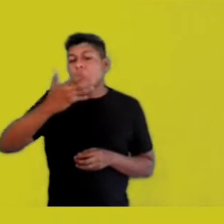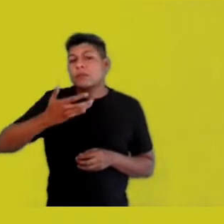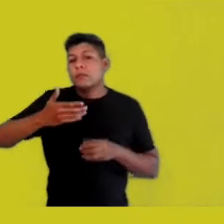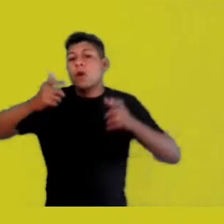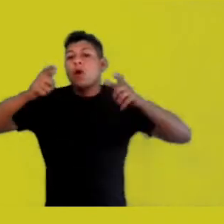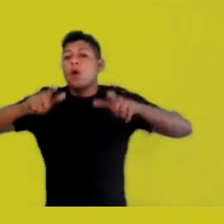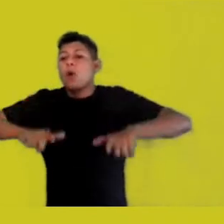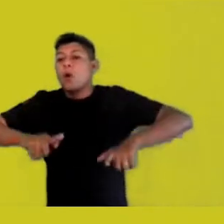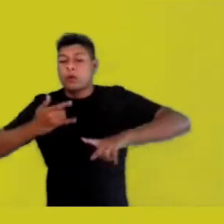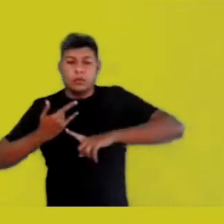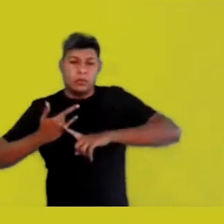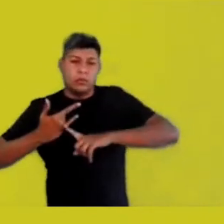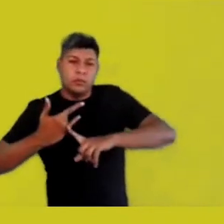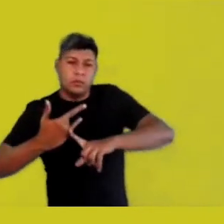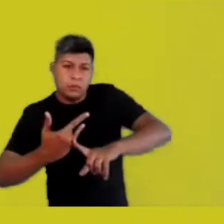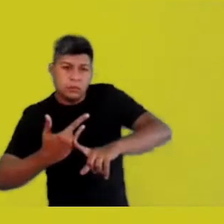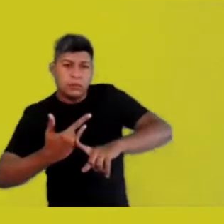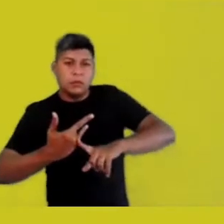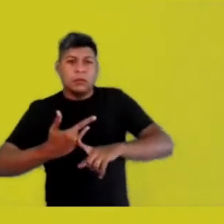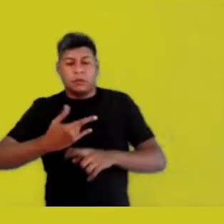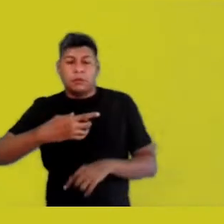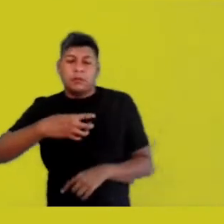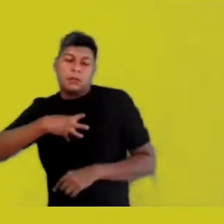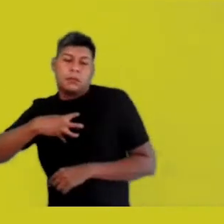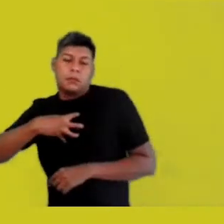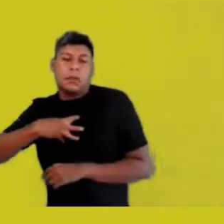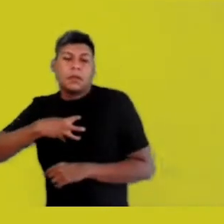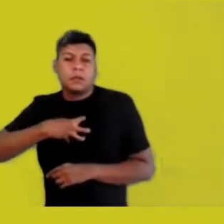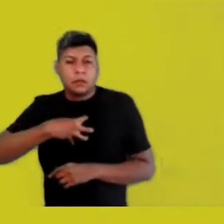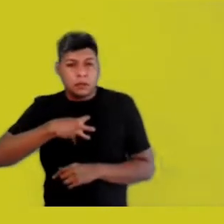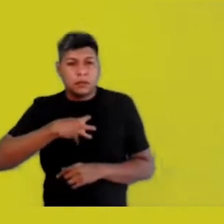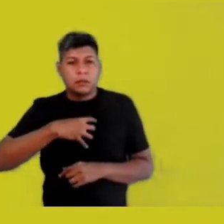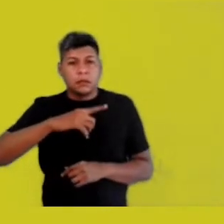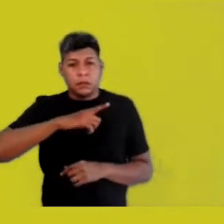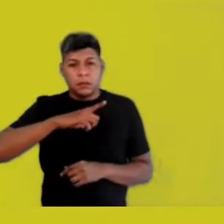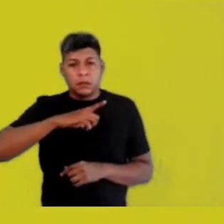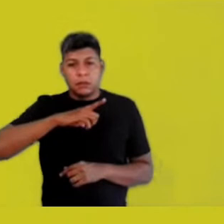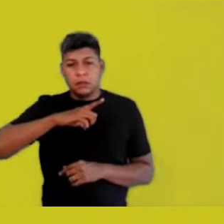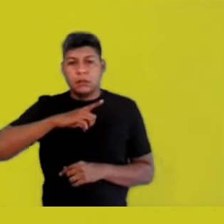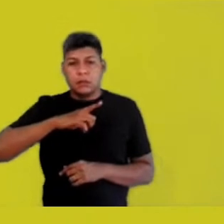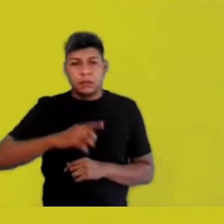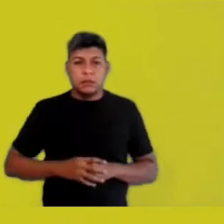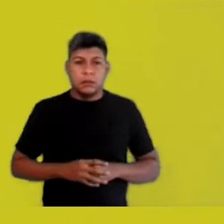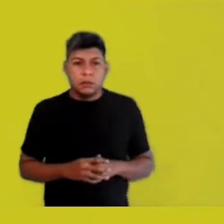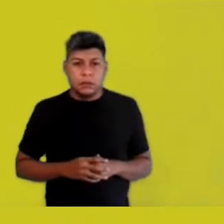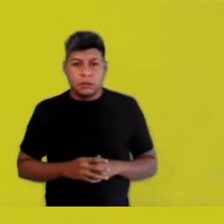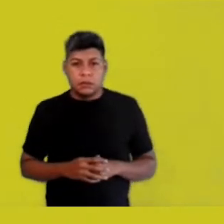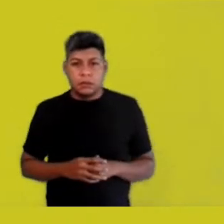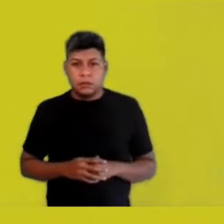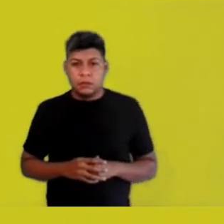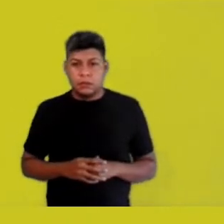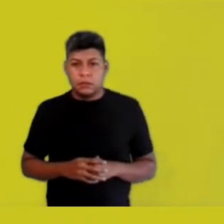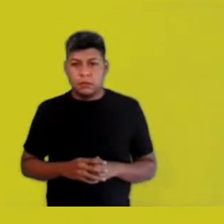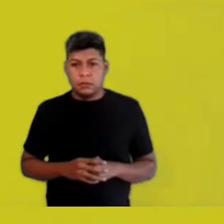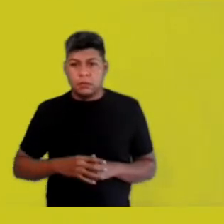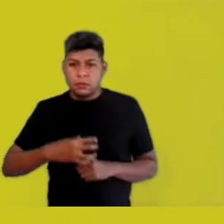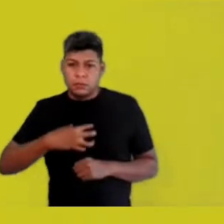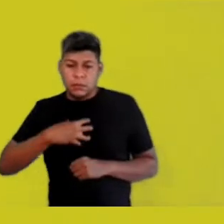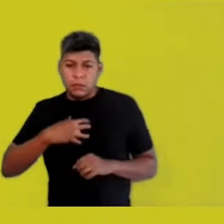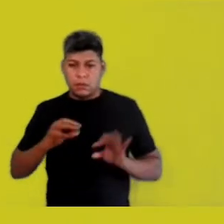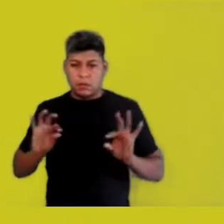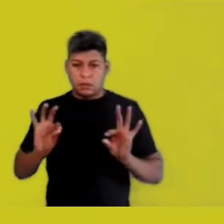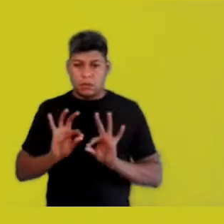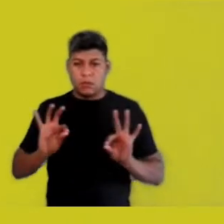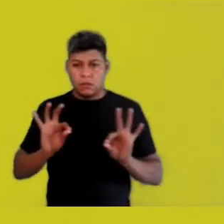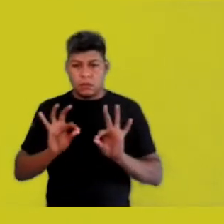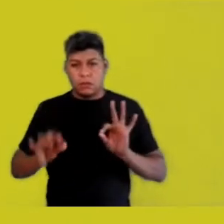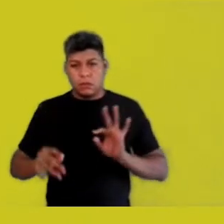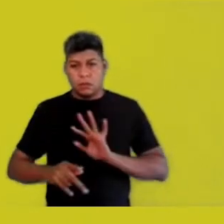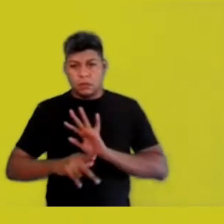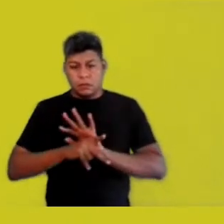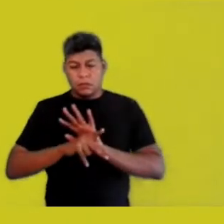But I’m not from Bahia I’m from Espírito Santo